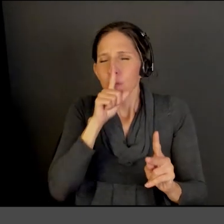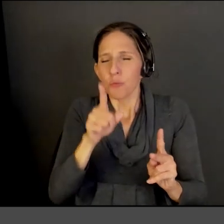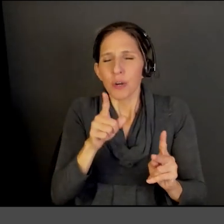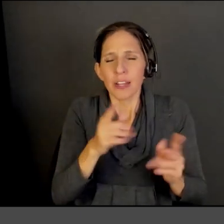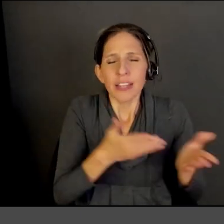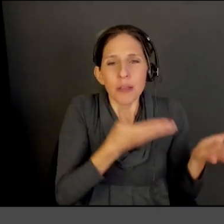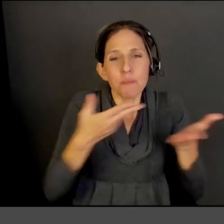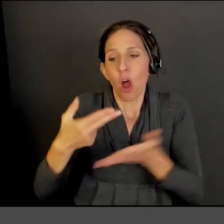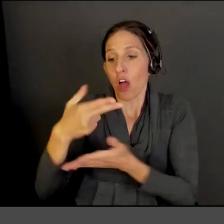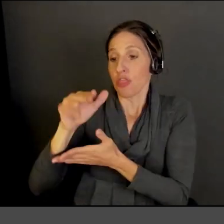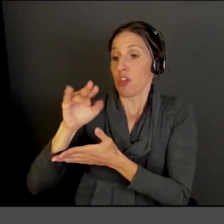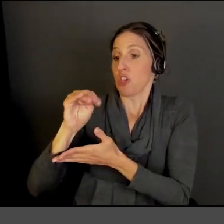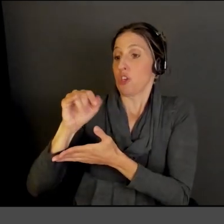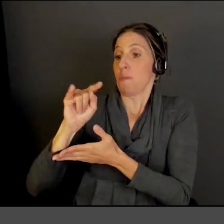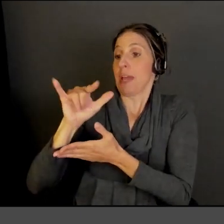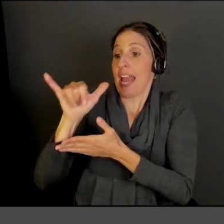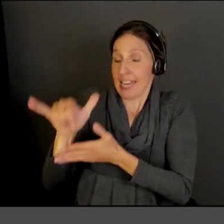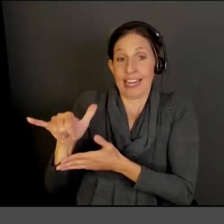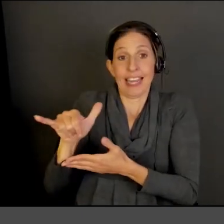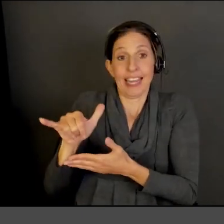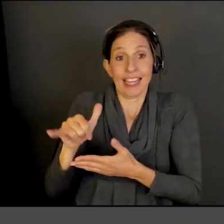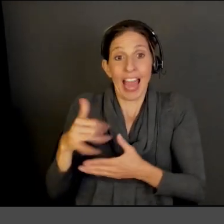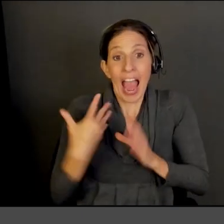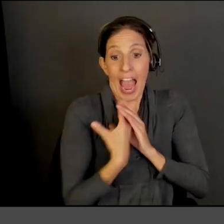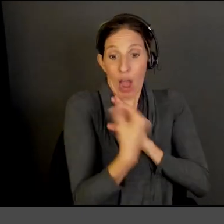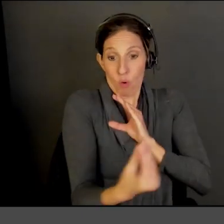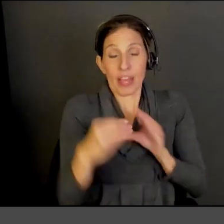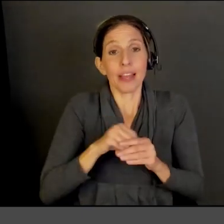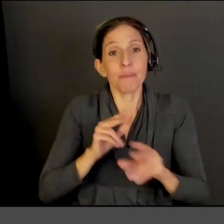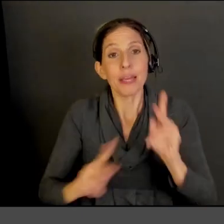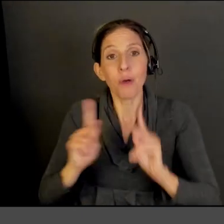THAT IS WHAT IS SO POWERFUL ABOUT KNOWING WHAT THE HUMANITIES CAN DO.